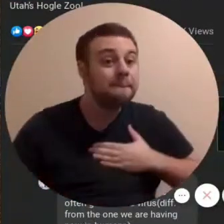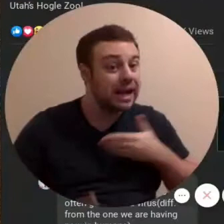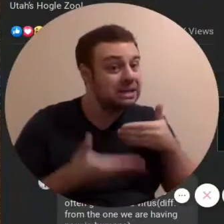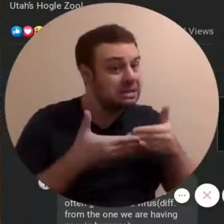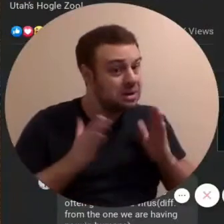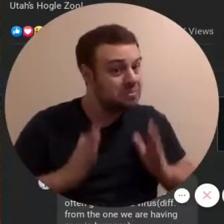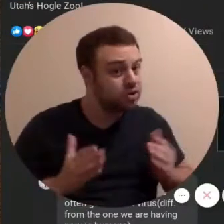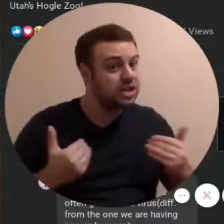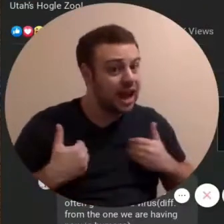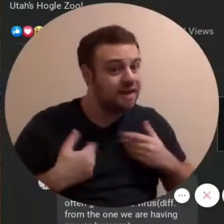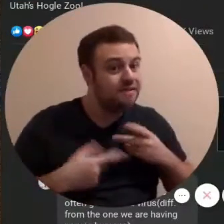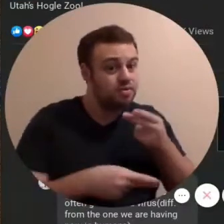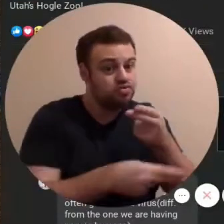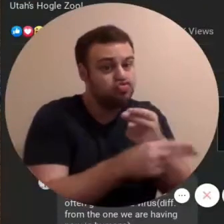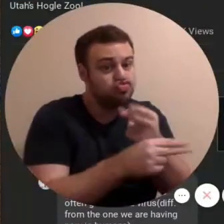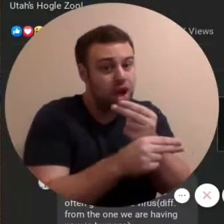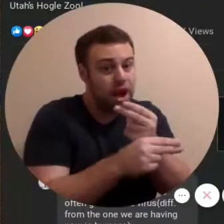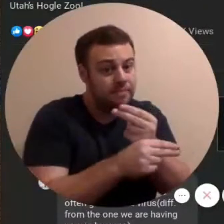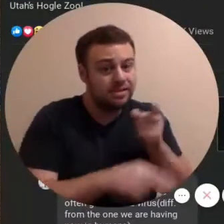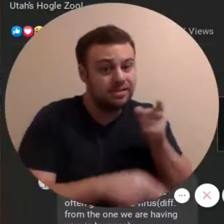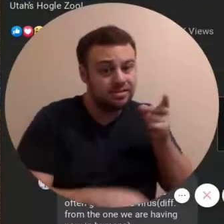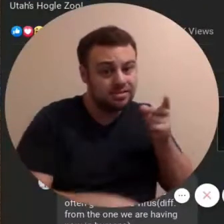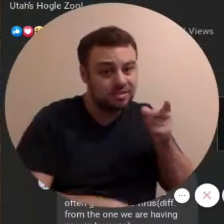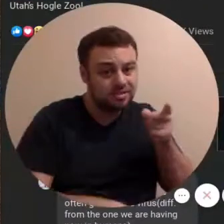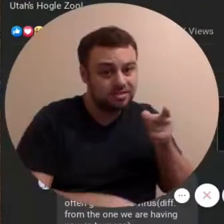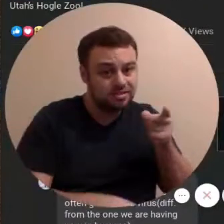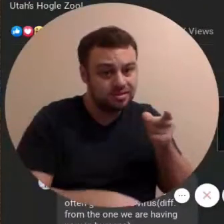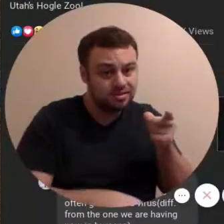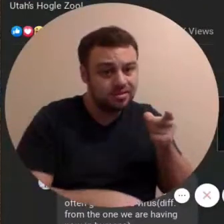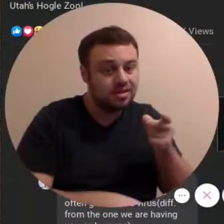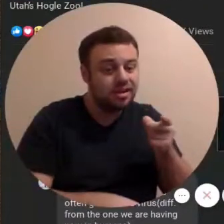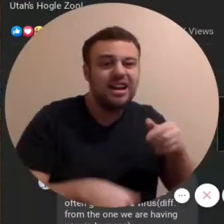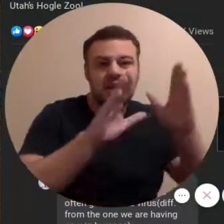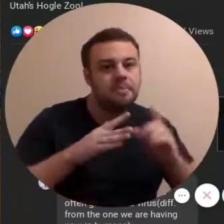let him run around the yard- well at night put the rabbits back into